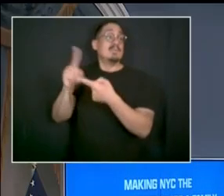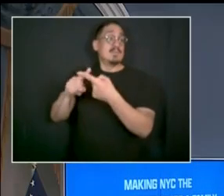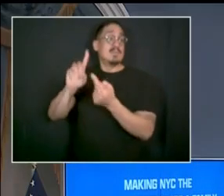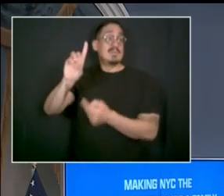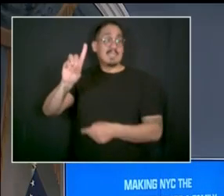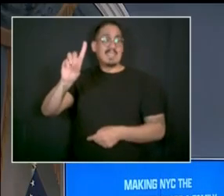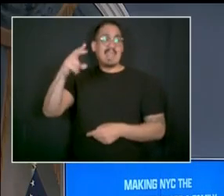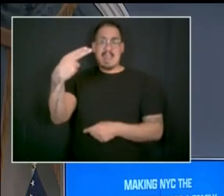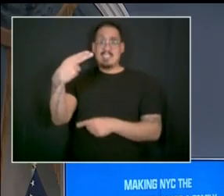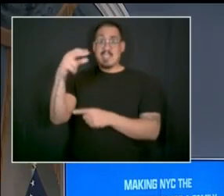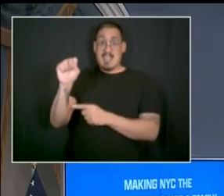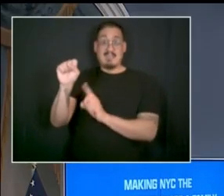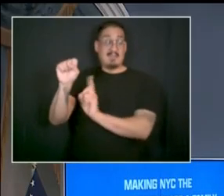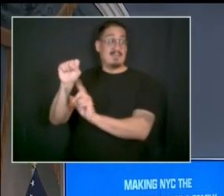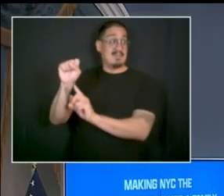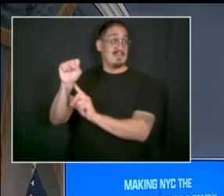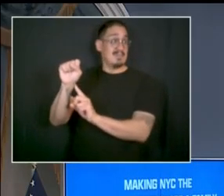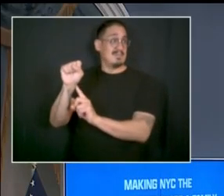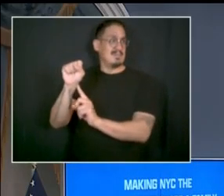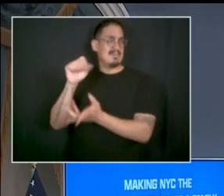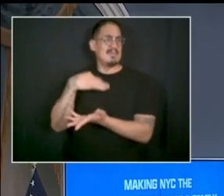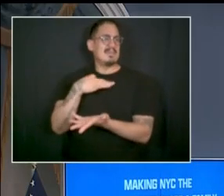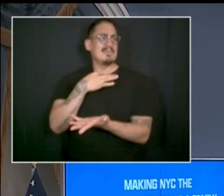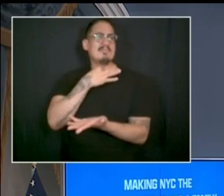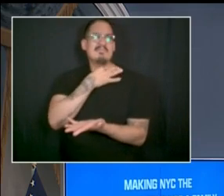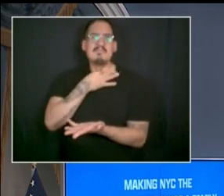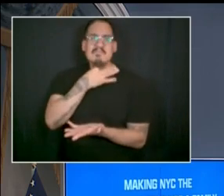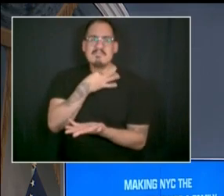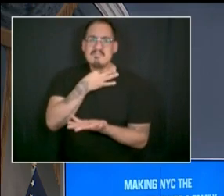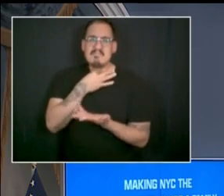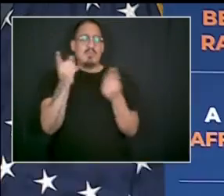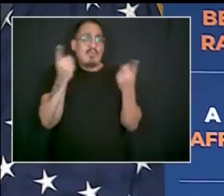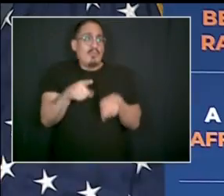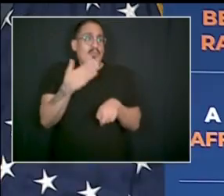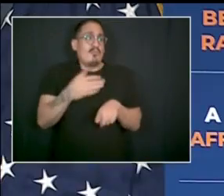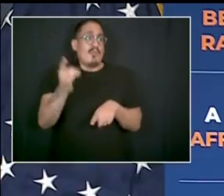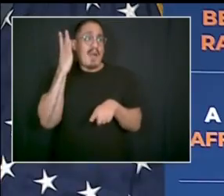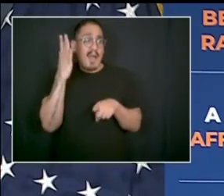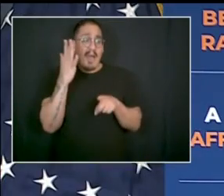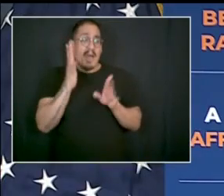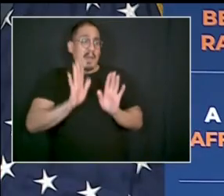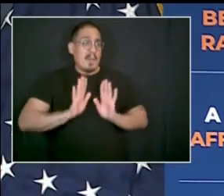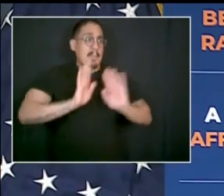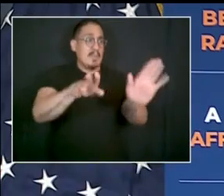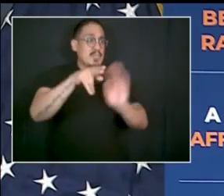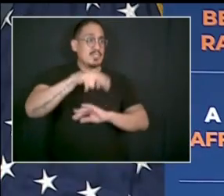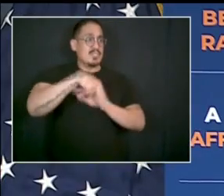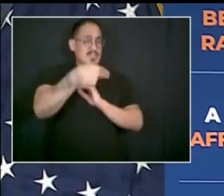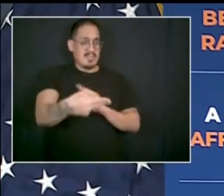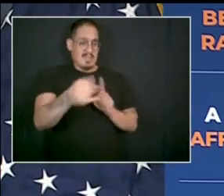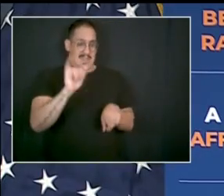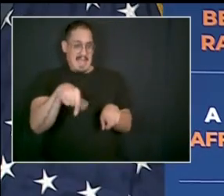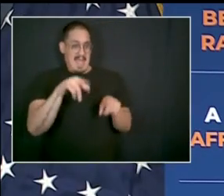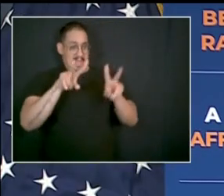FIVE TIMES AS LIKELY TO ORIGINATE FROM A PRIVATE RESIDENCE THAN THOSE STRUGGLING ON THE SUBWAYS OR STREETS.